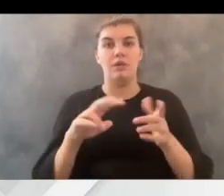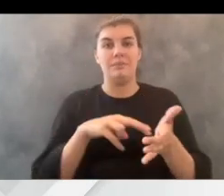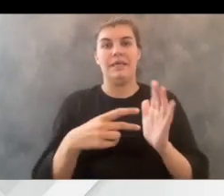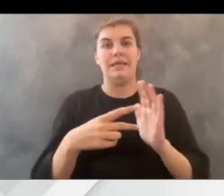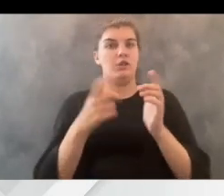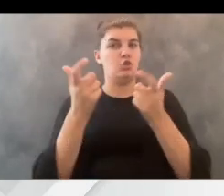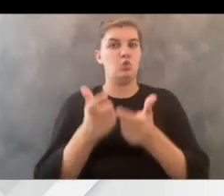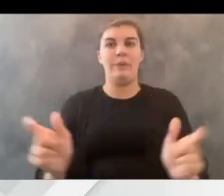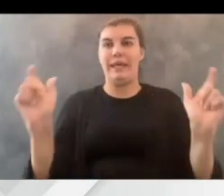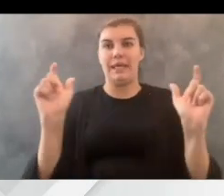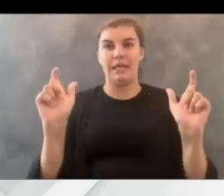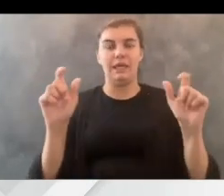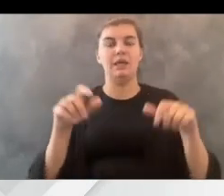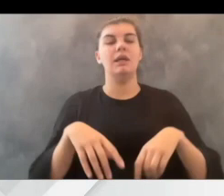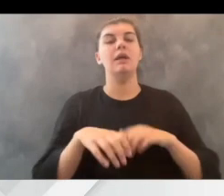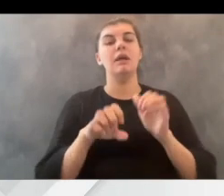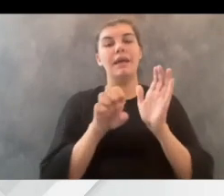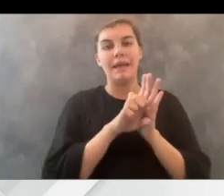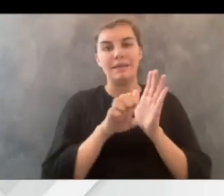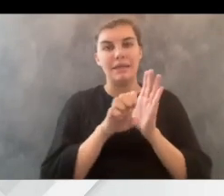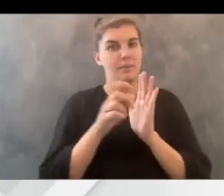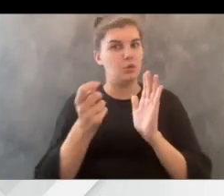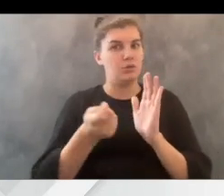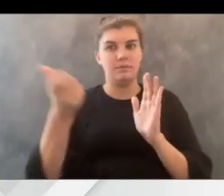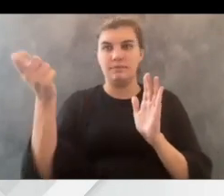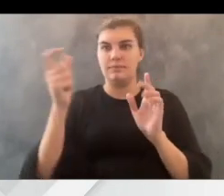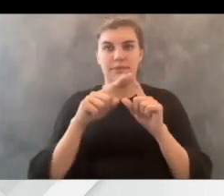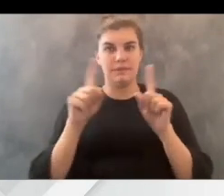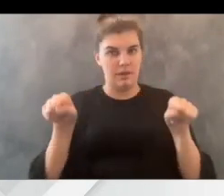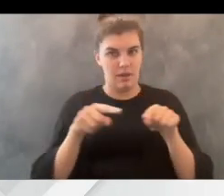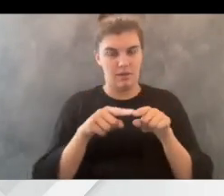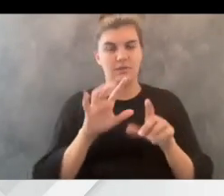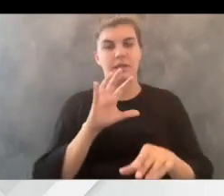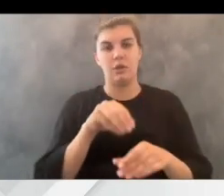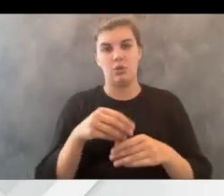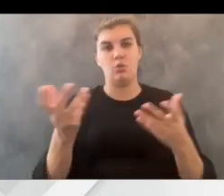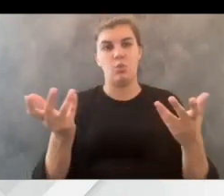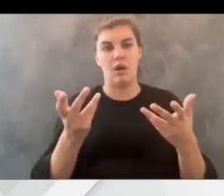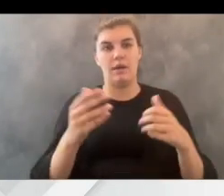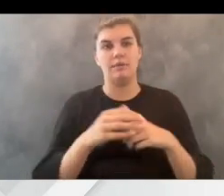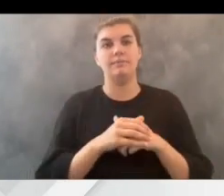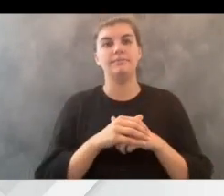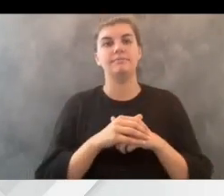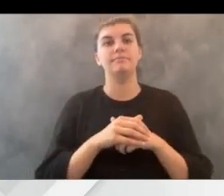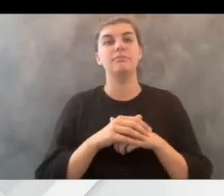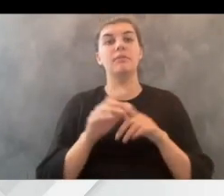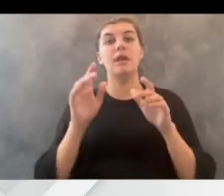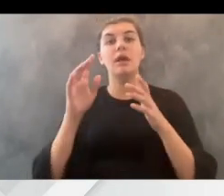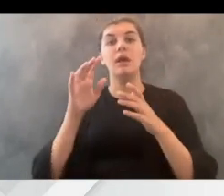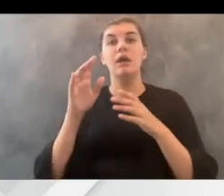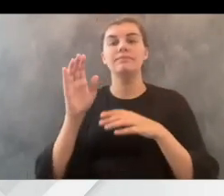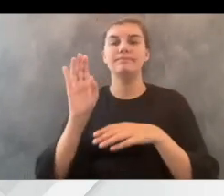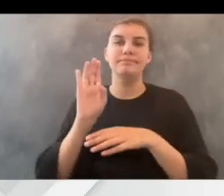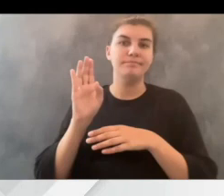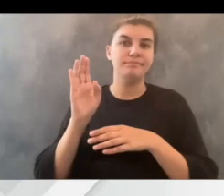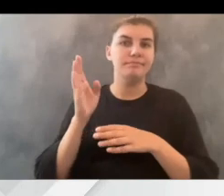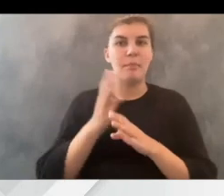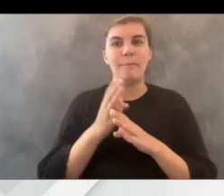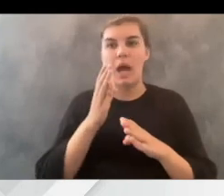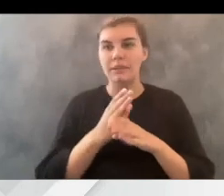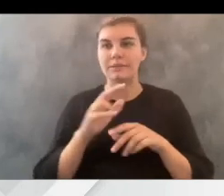Examples of exempted signs include transit schedules, timetables, and maps;